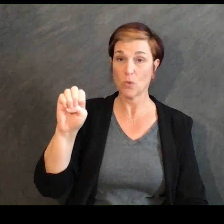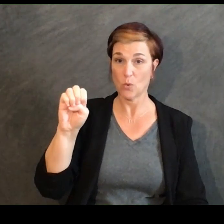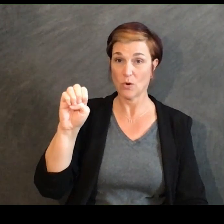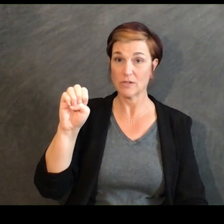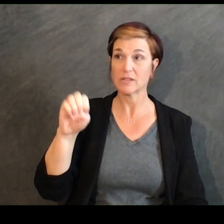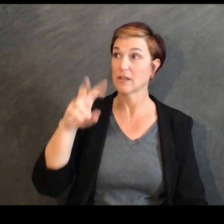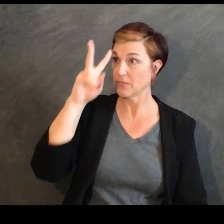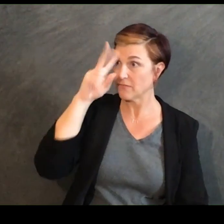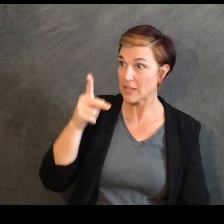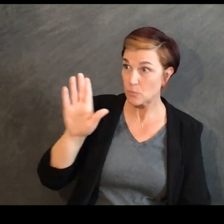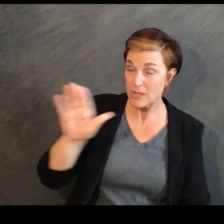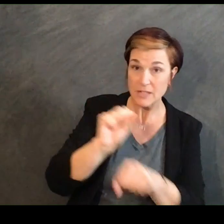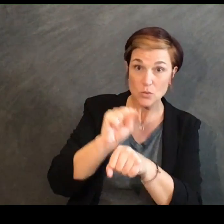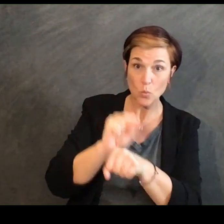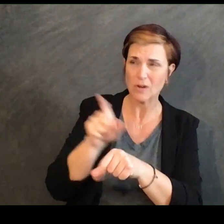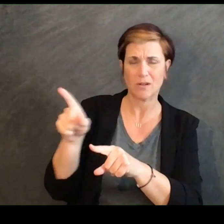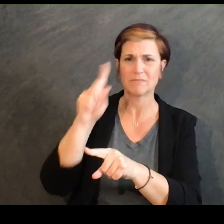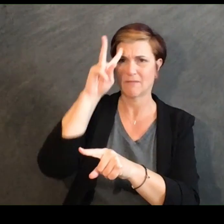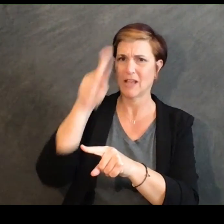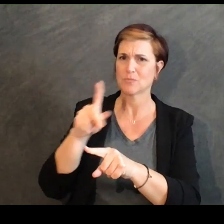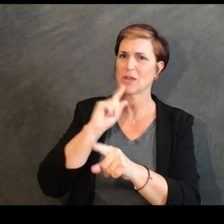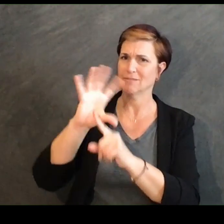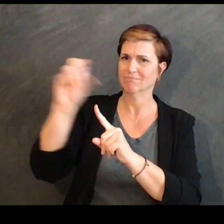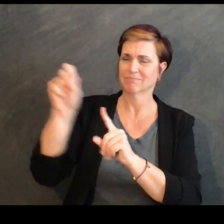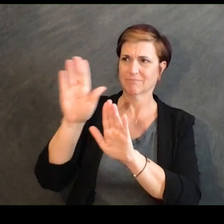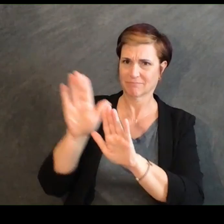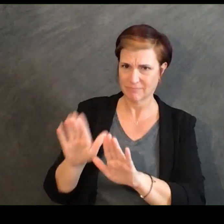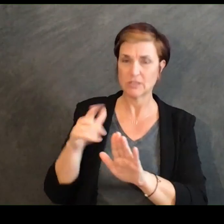doing such a fantastic job we're ready to engage and help thank you thank you